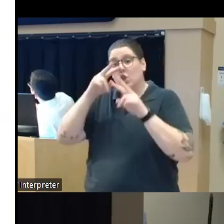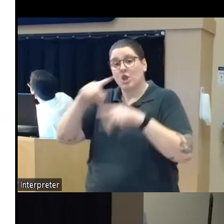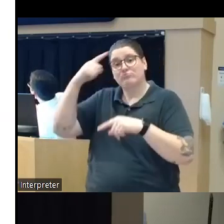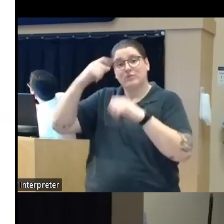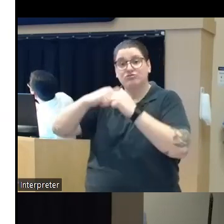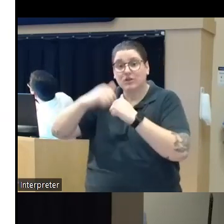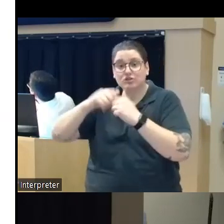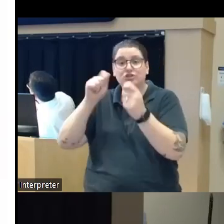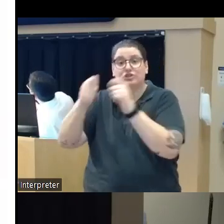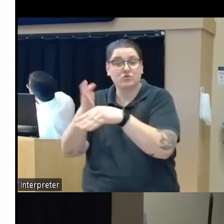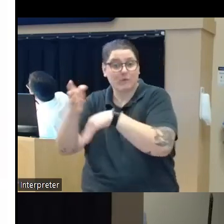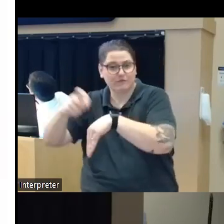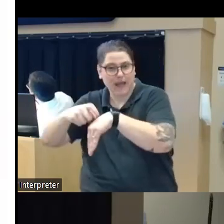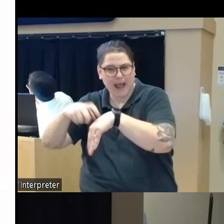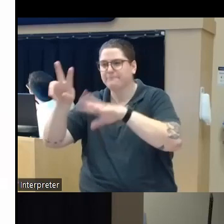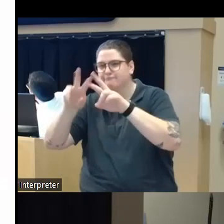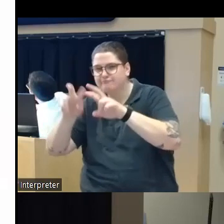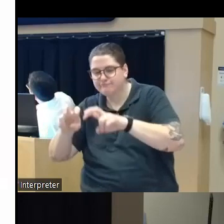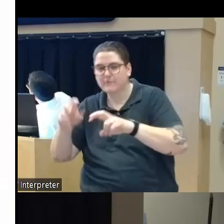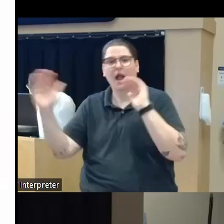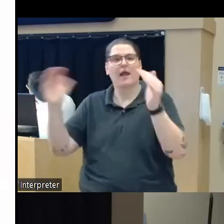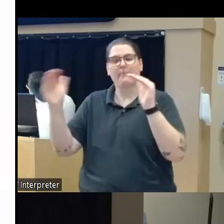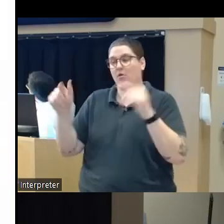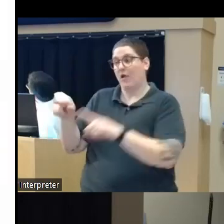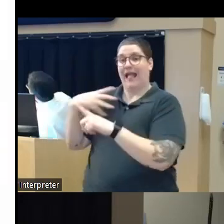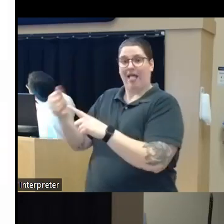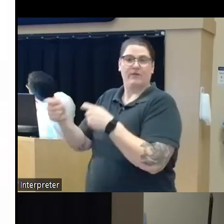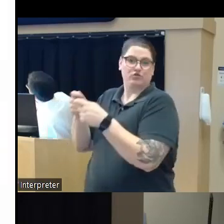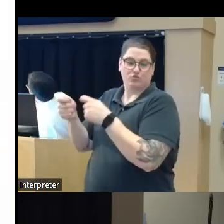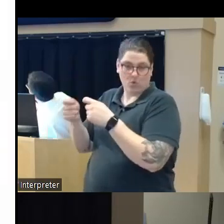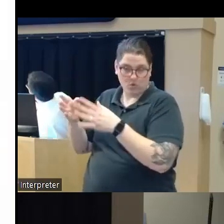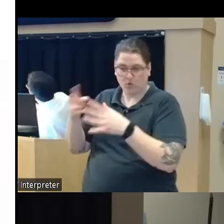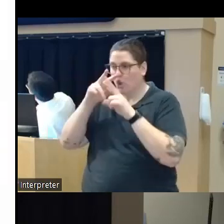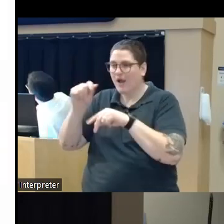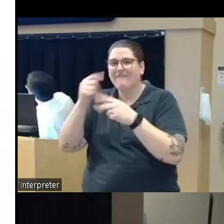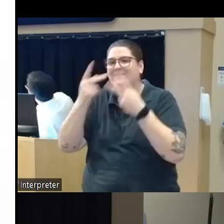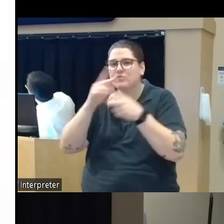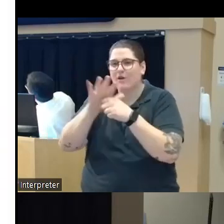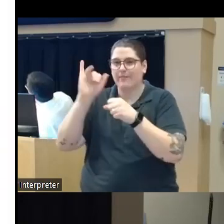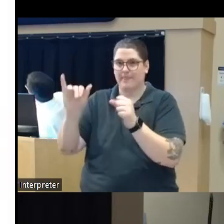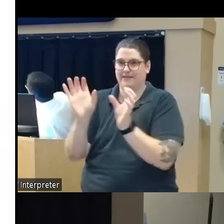the change over time in healthy controls and so if we look at visual areas which are here right